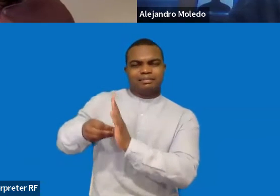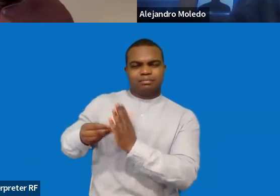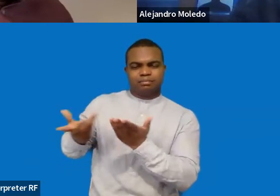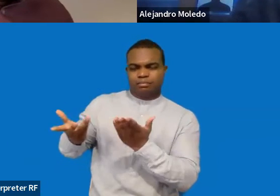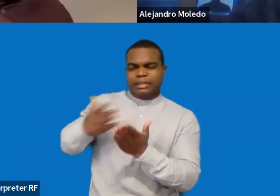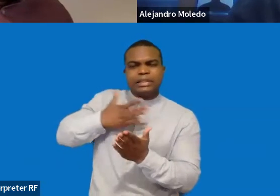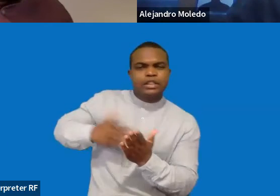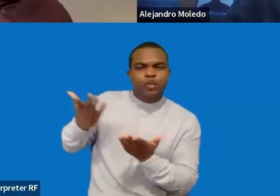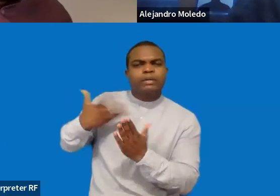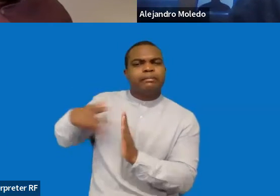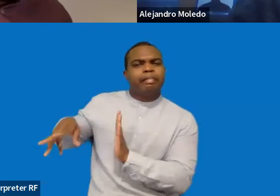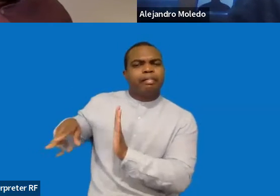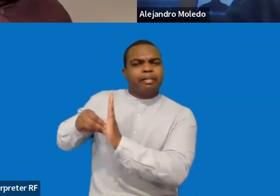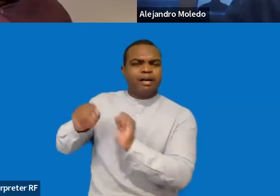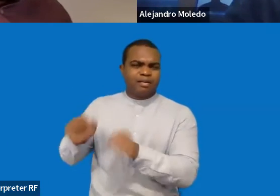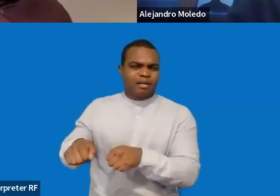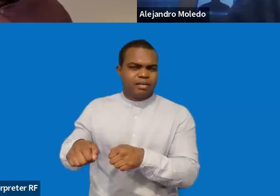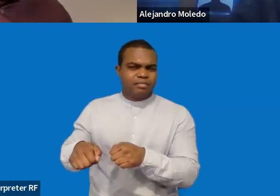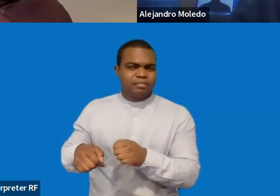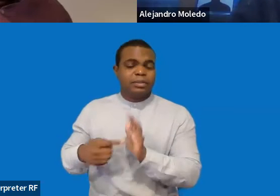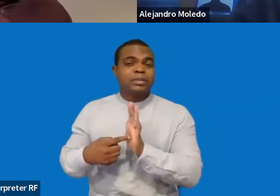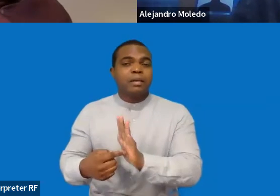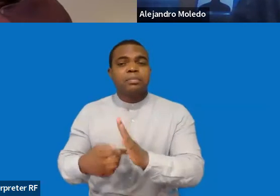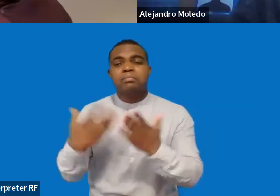something to prove you have a disability recognised.